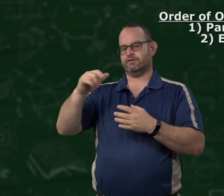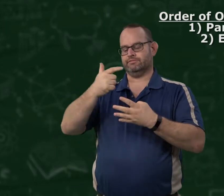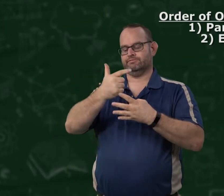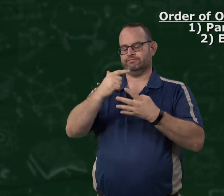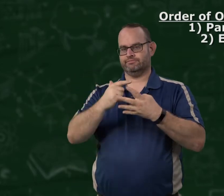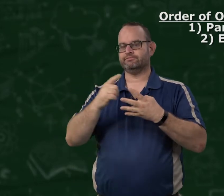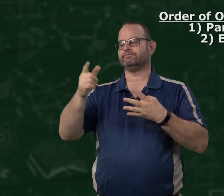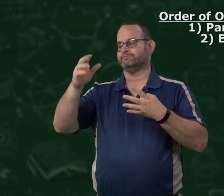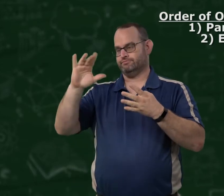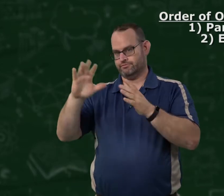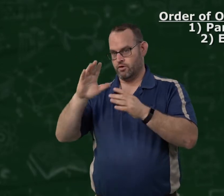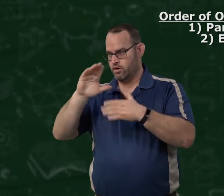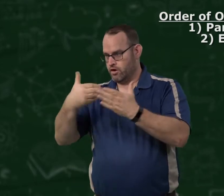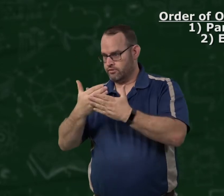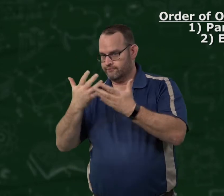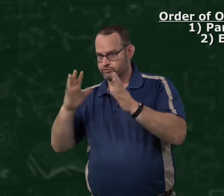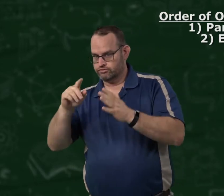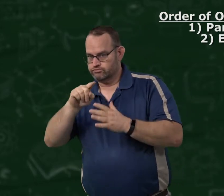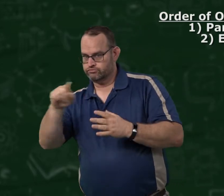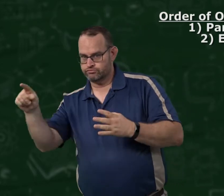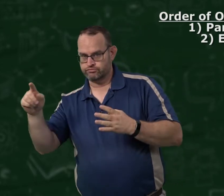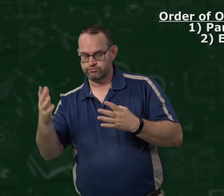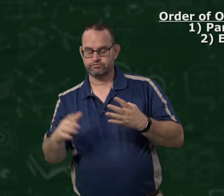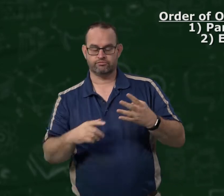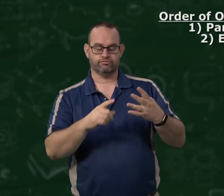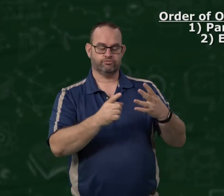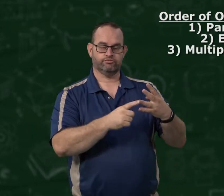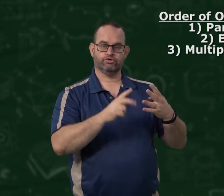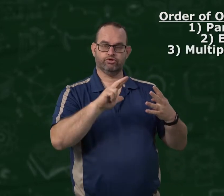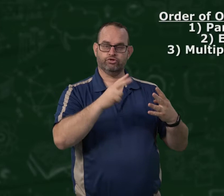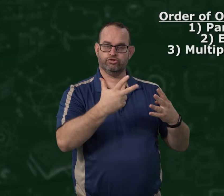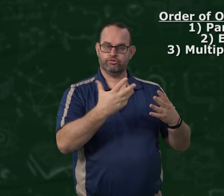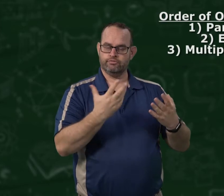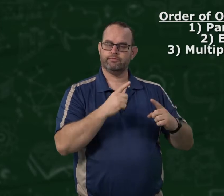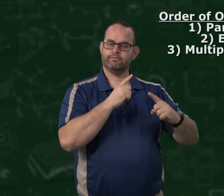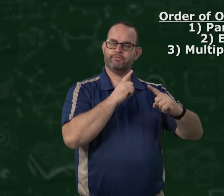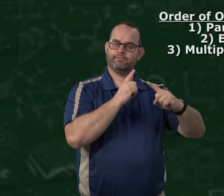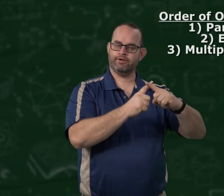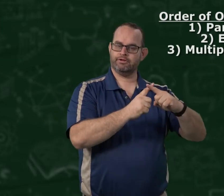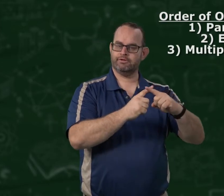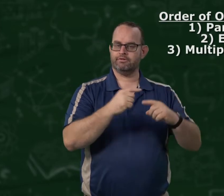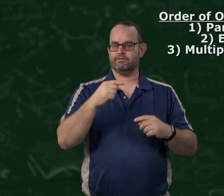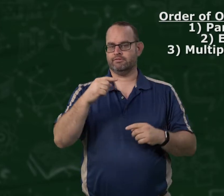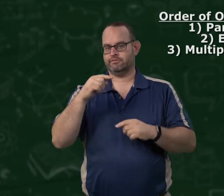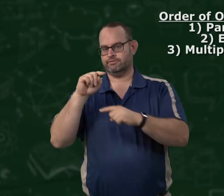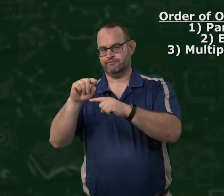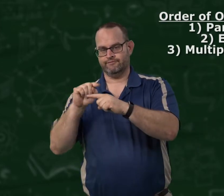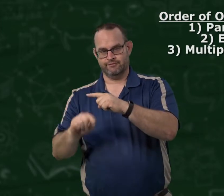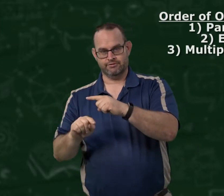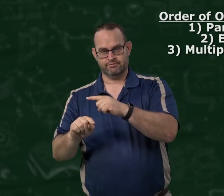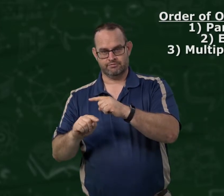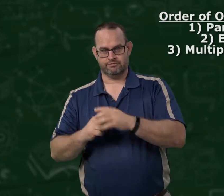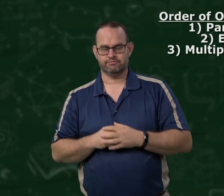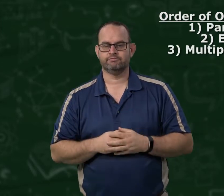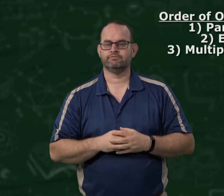Once all the exponents are solved, move on to step 3. Step 3 is multiplication and division.